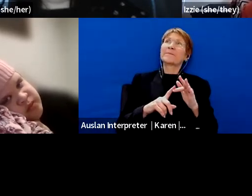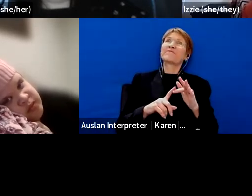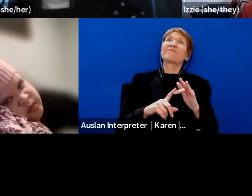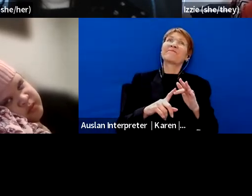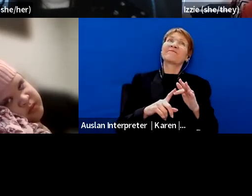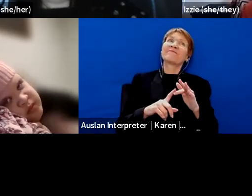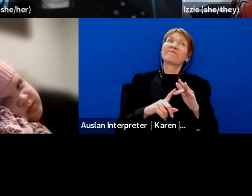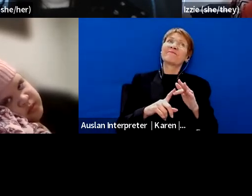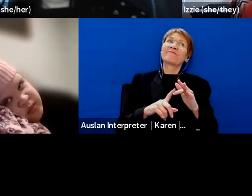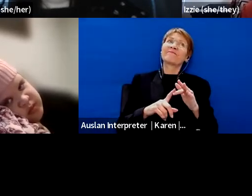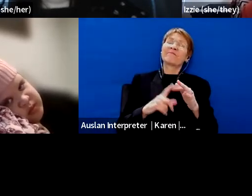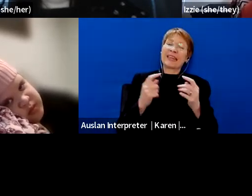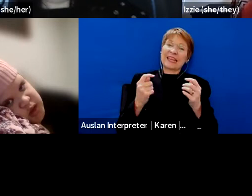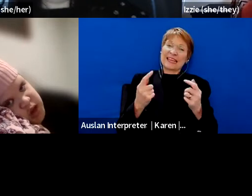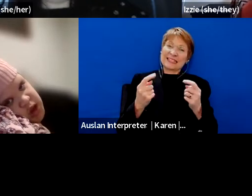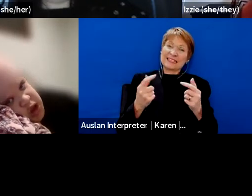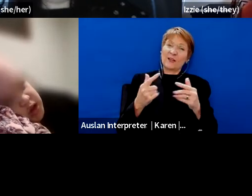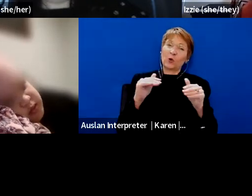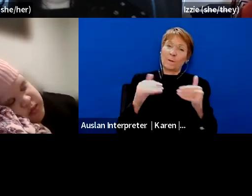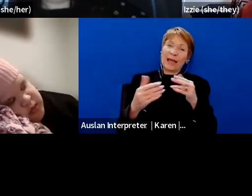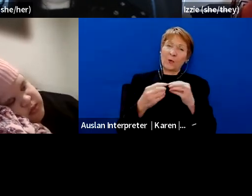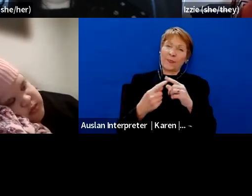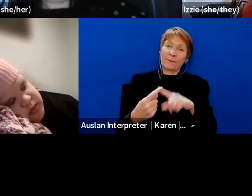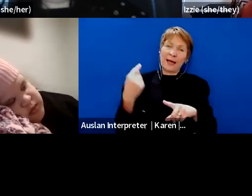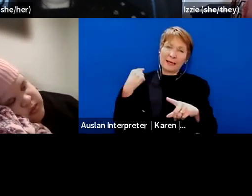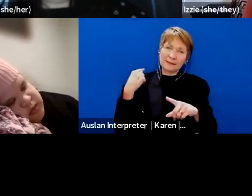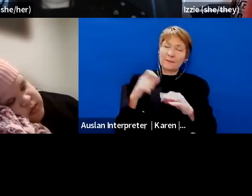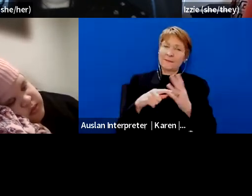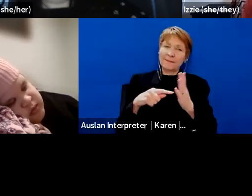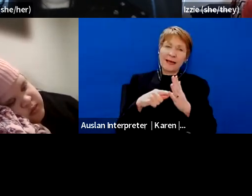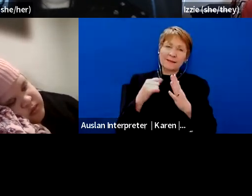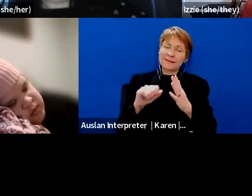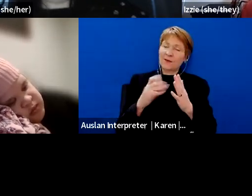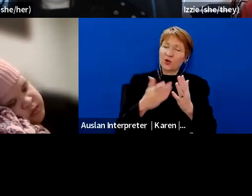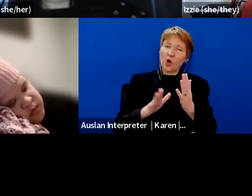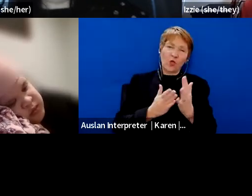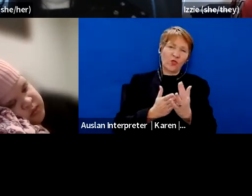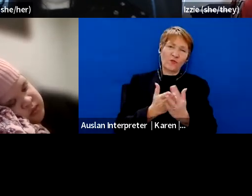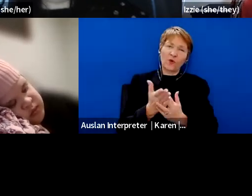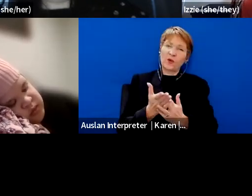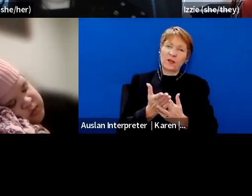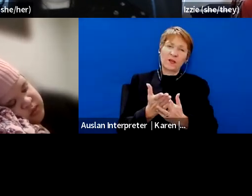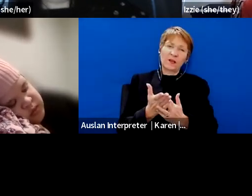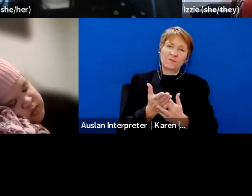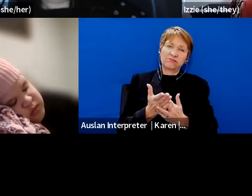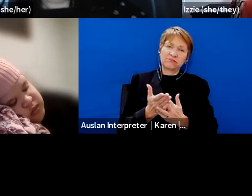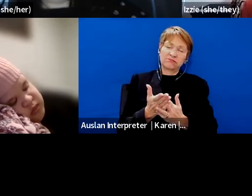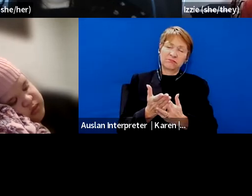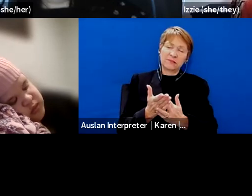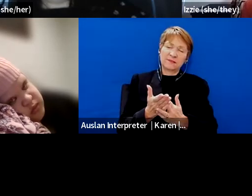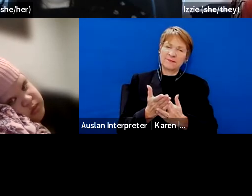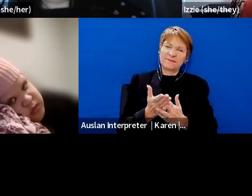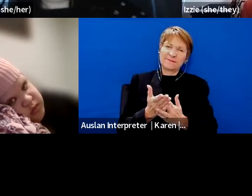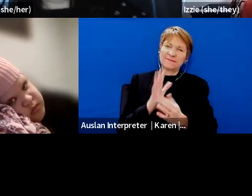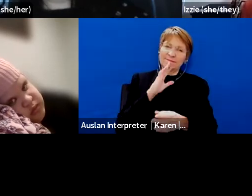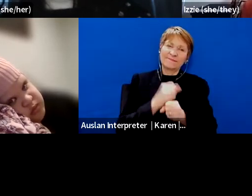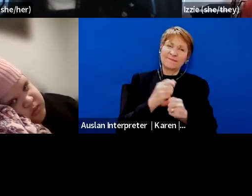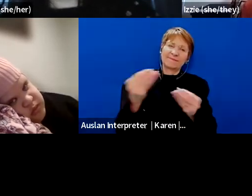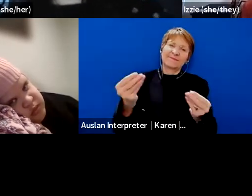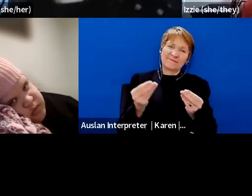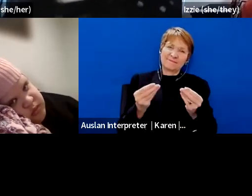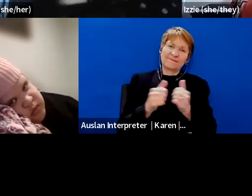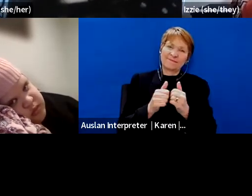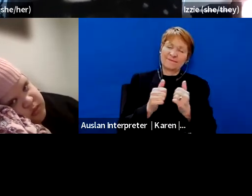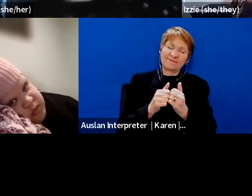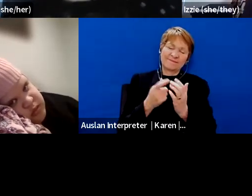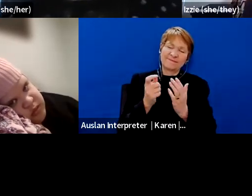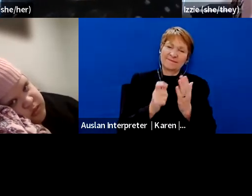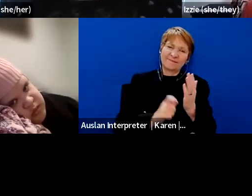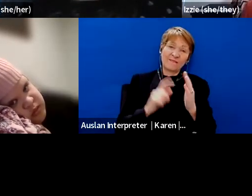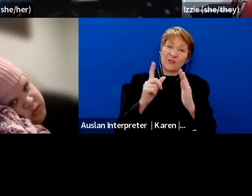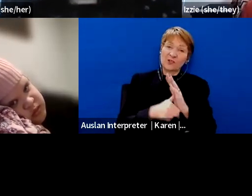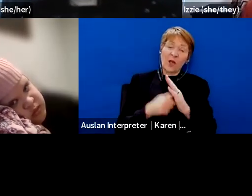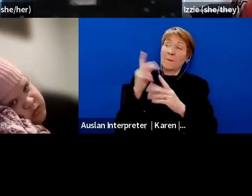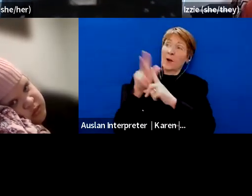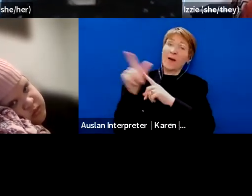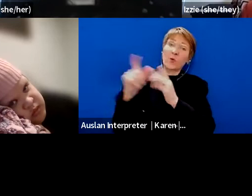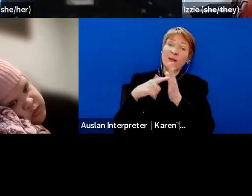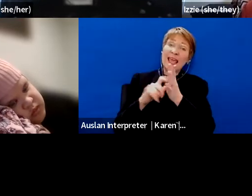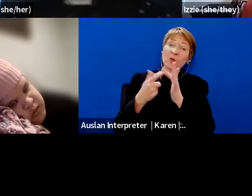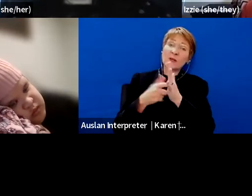Um, I think in regards in compared to what we had to deal with previously, it is still a horrendous anything that the government gives you to fill out is, I think we, when we originally applied for the carrier's allowance when Jordan was a baby we were